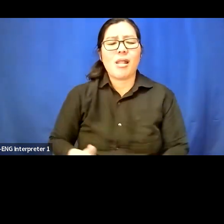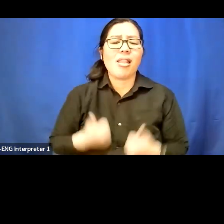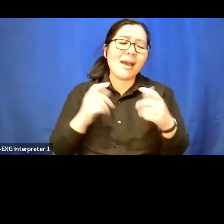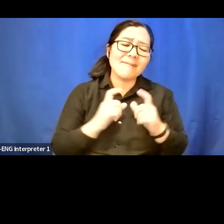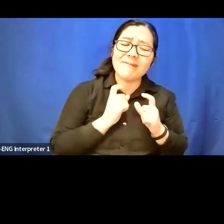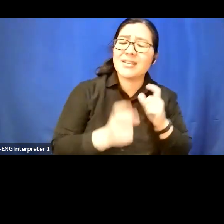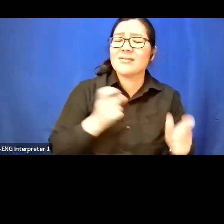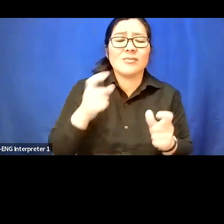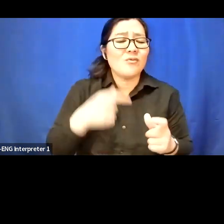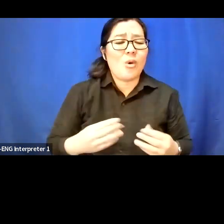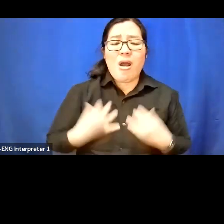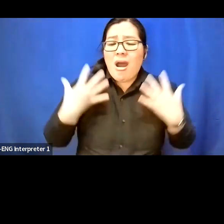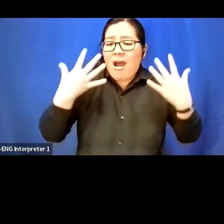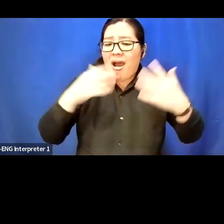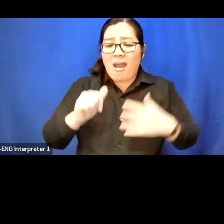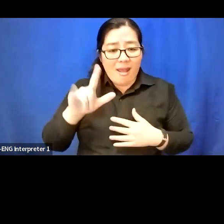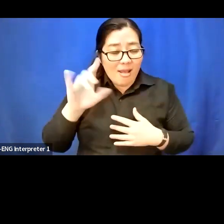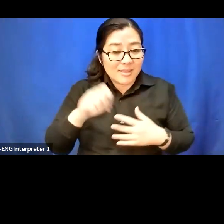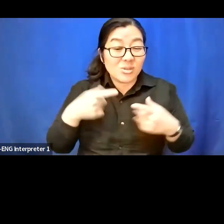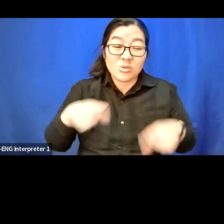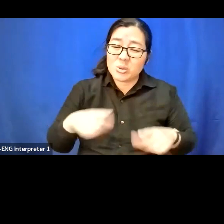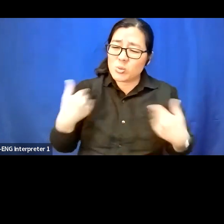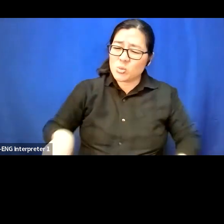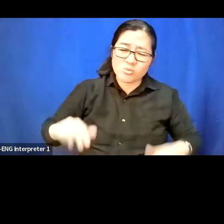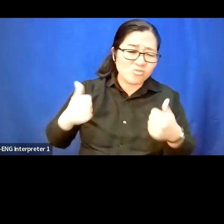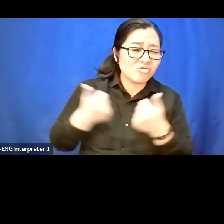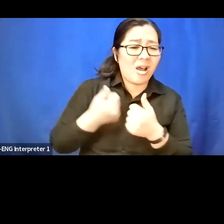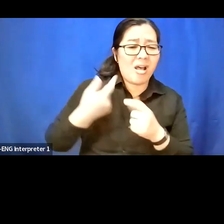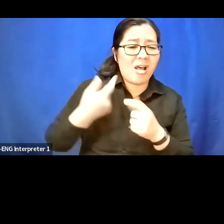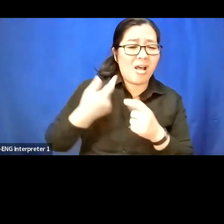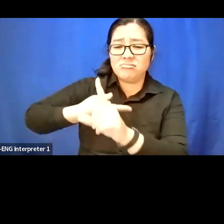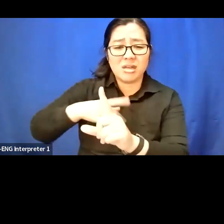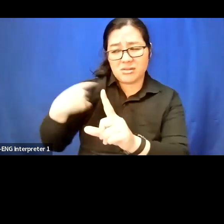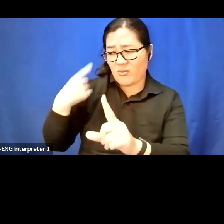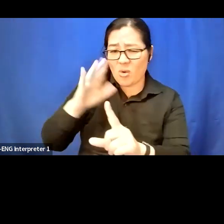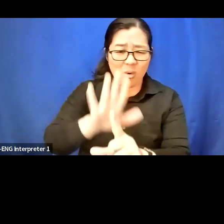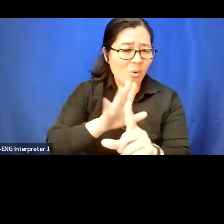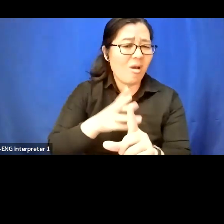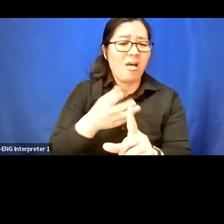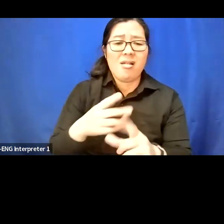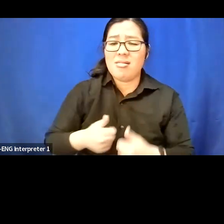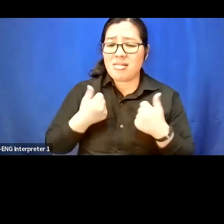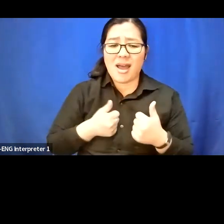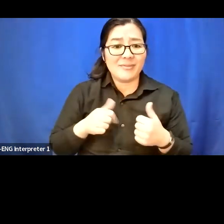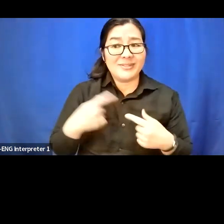of the most challenging months she's ever had to experience since her stay in the ICU over the summer.